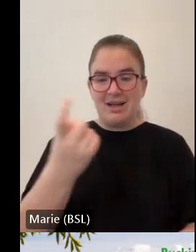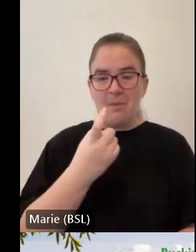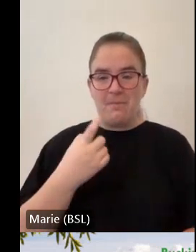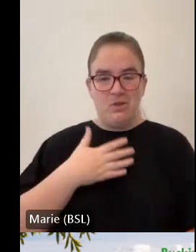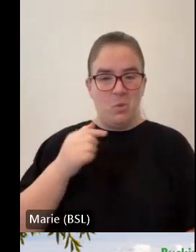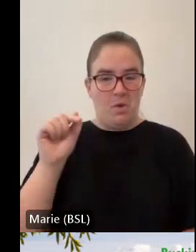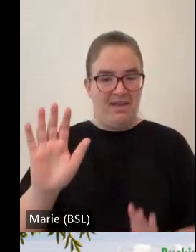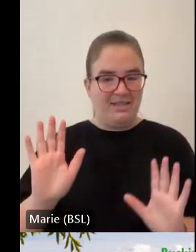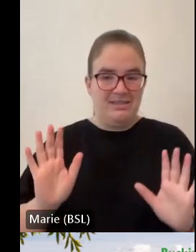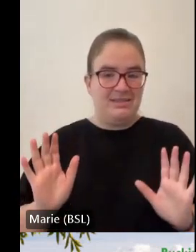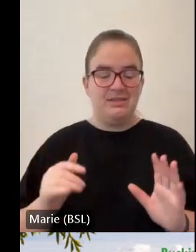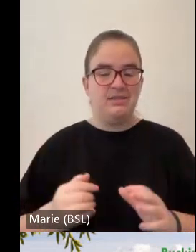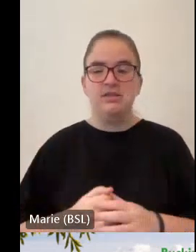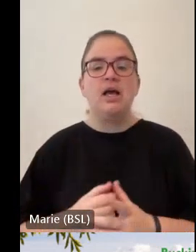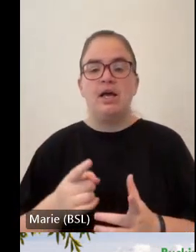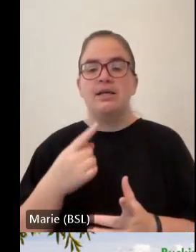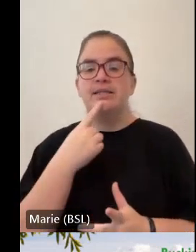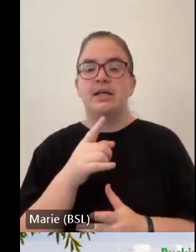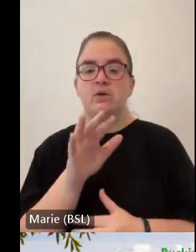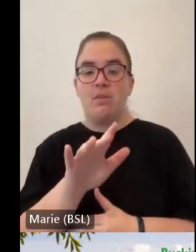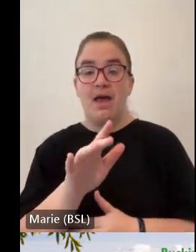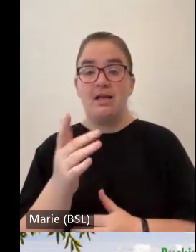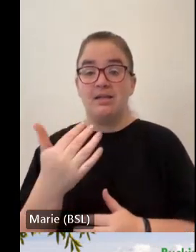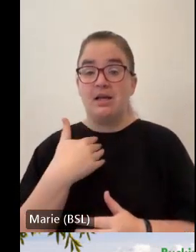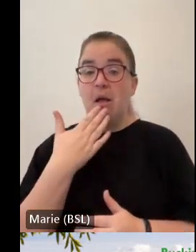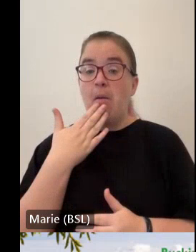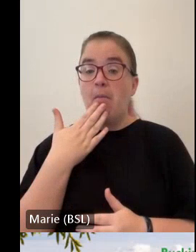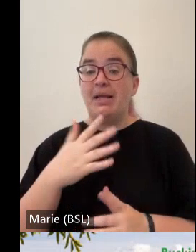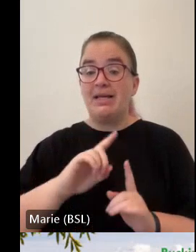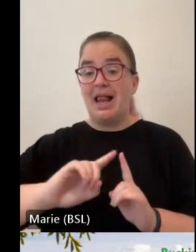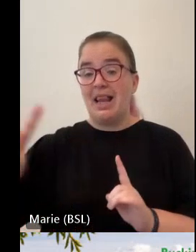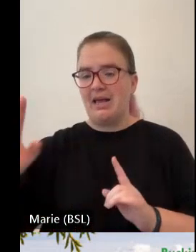And as it says there, please leave and do not return.